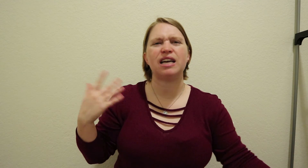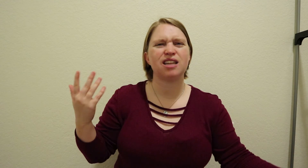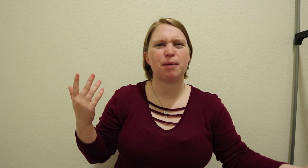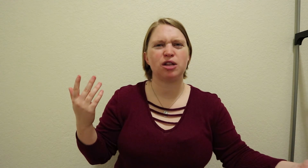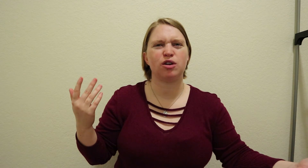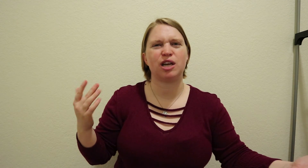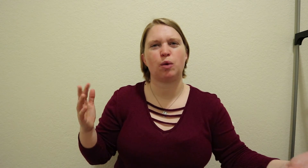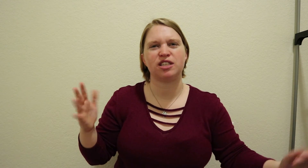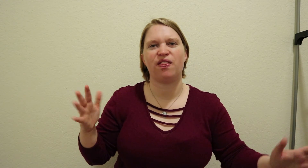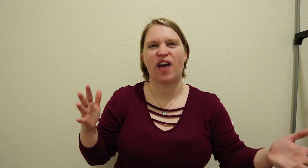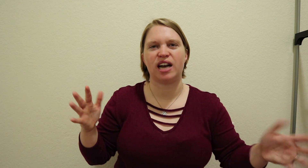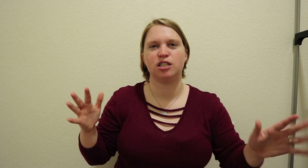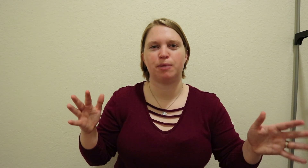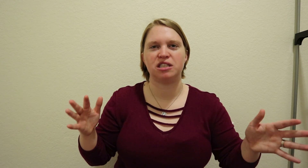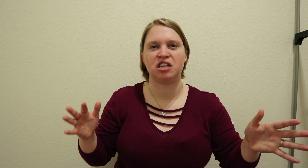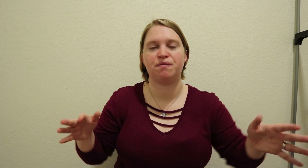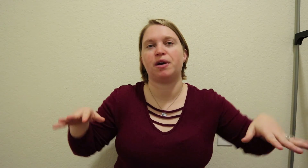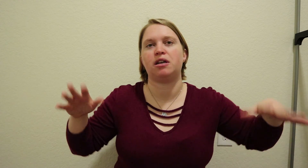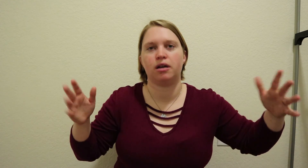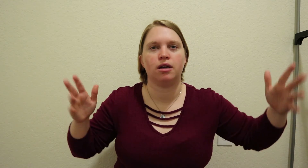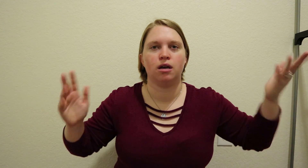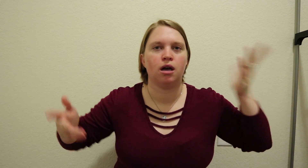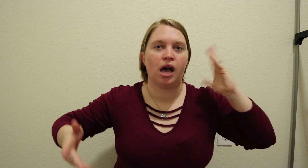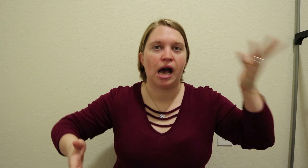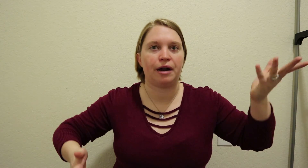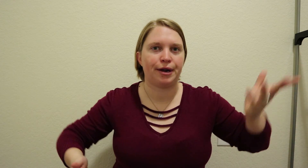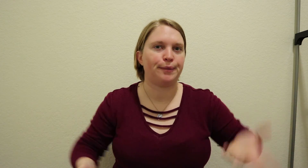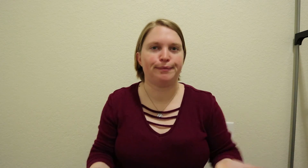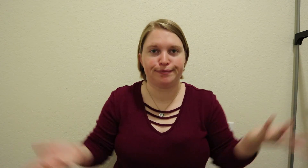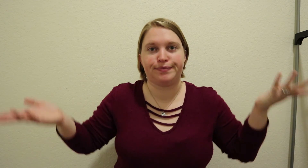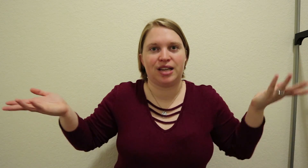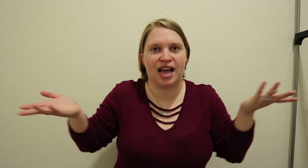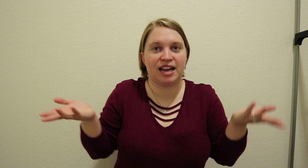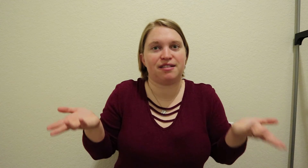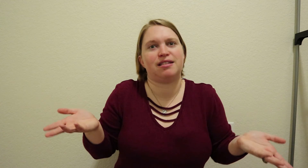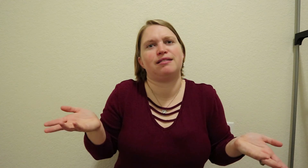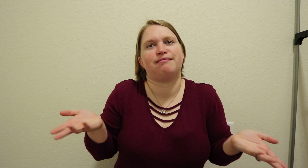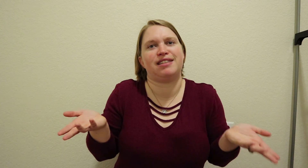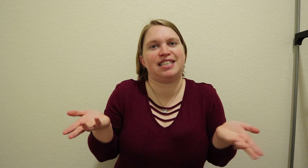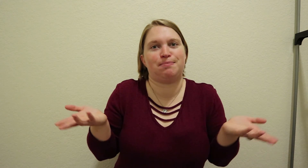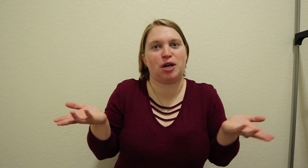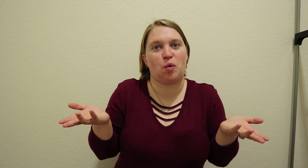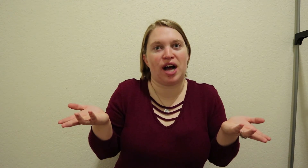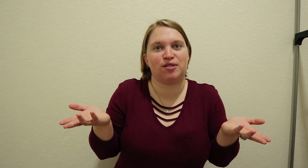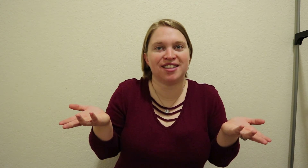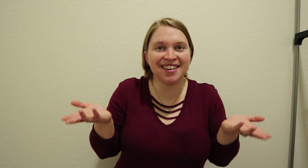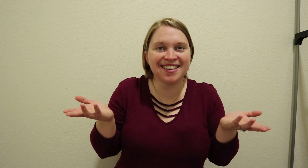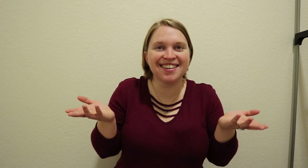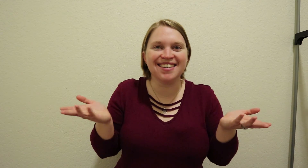Last time I looked, it wasn't that expensive but I don't know, I It's been awhile